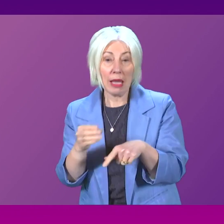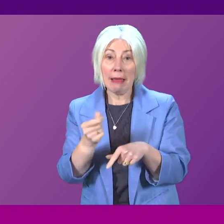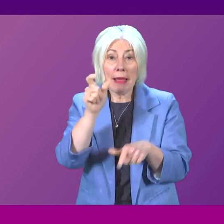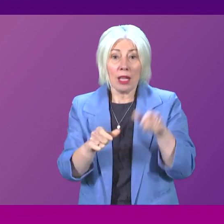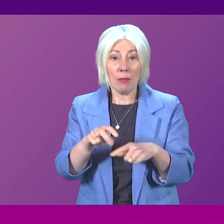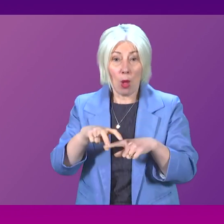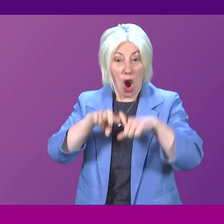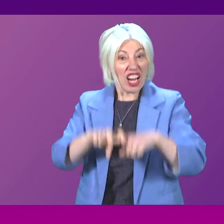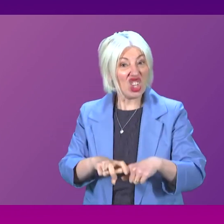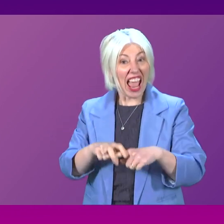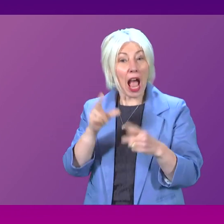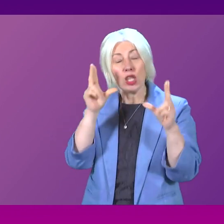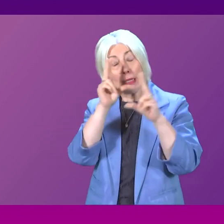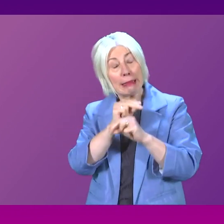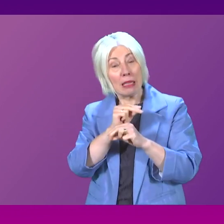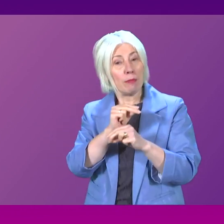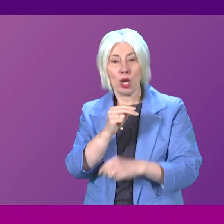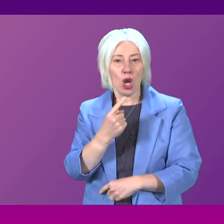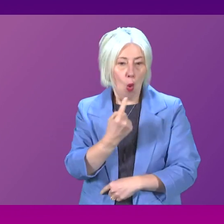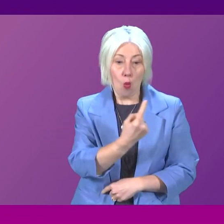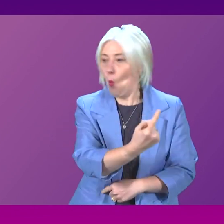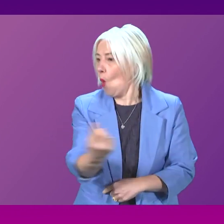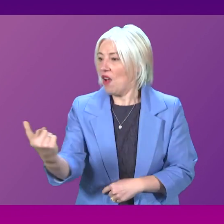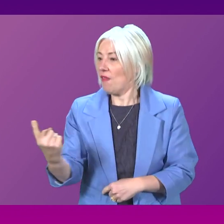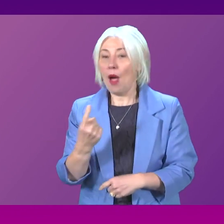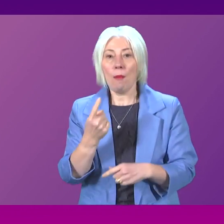Not one of them will be captured in waiting time statistics.